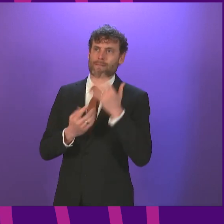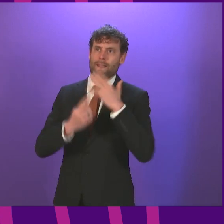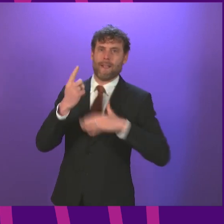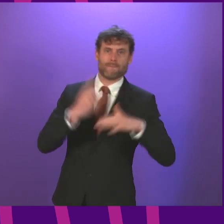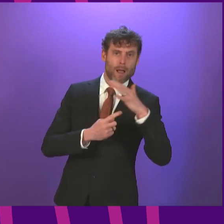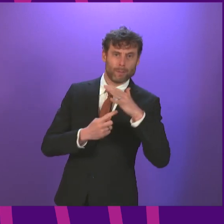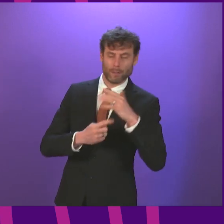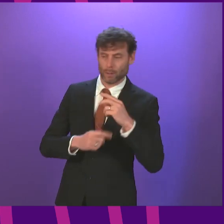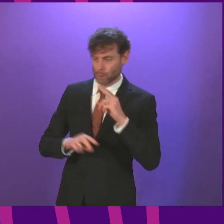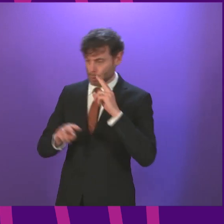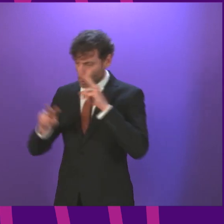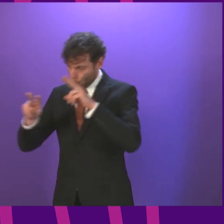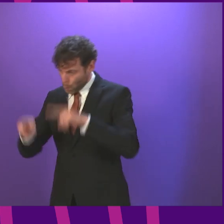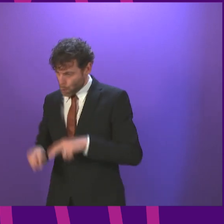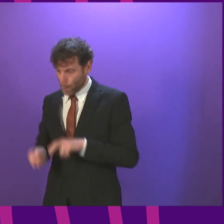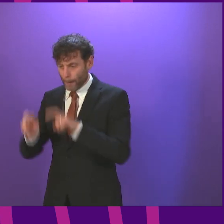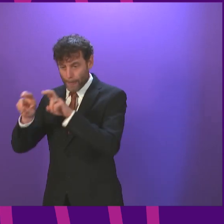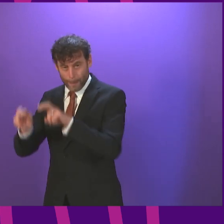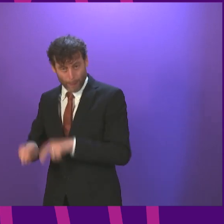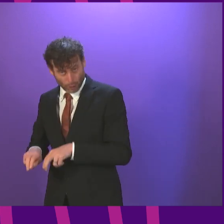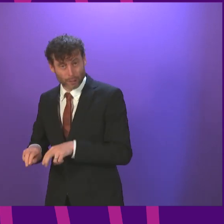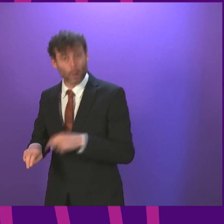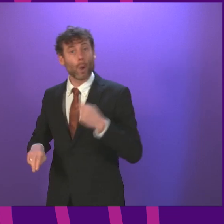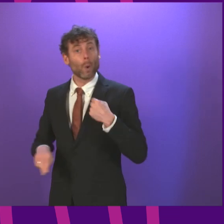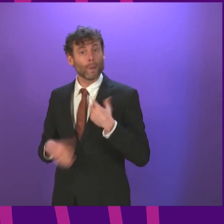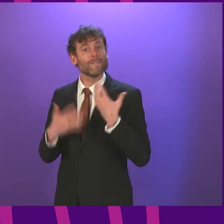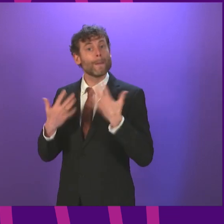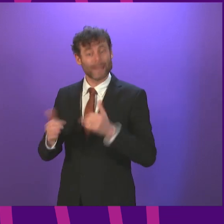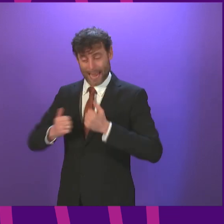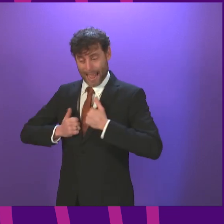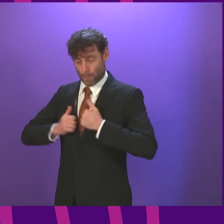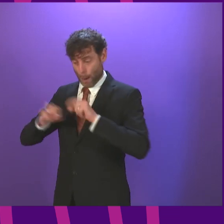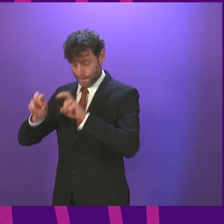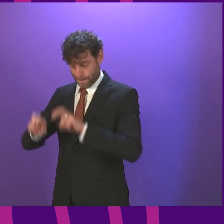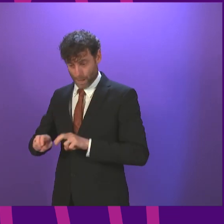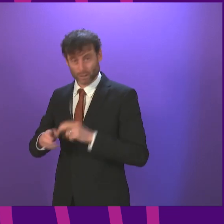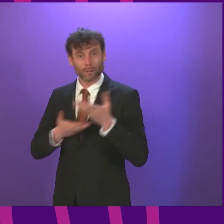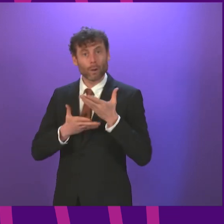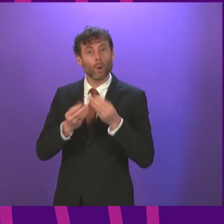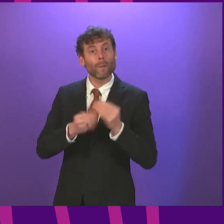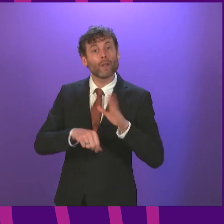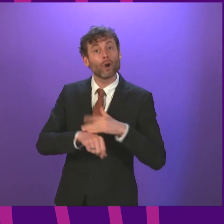with the Greens—and at our policy priorities will see the very strong commitment to a green